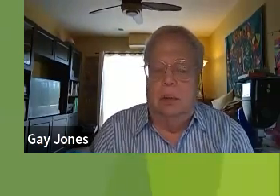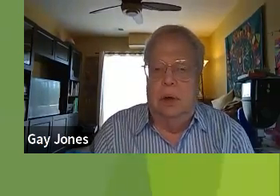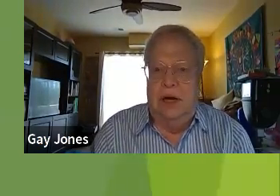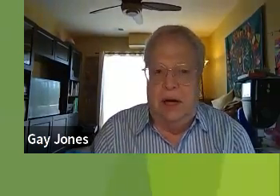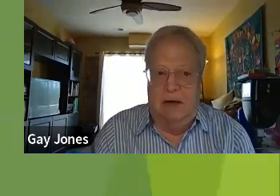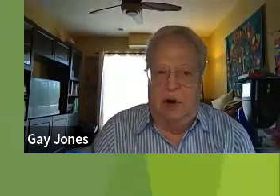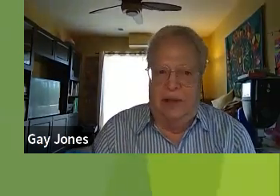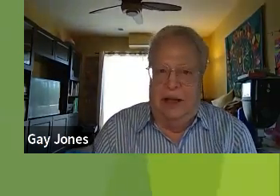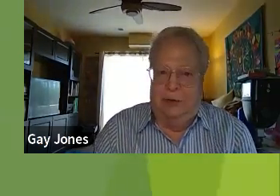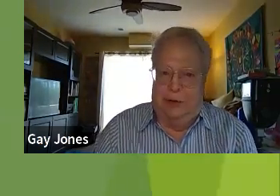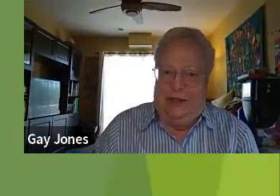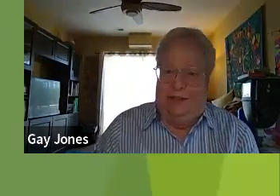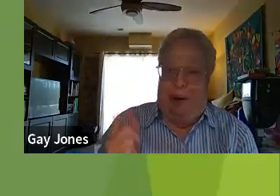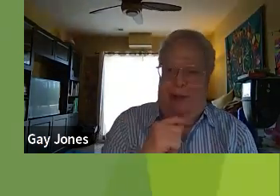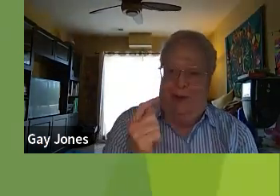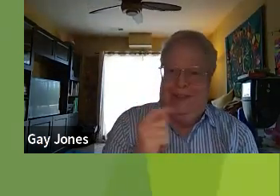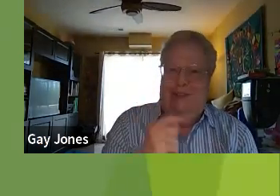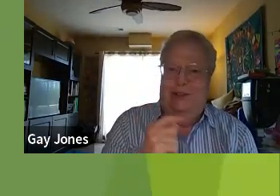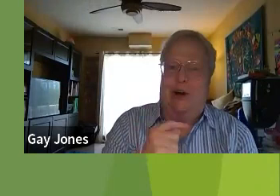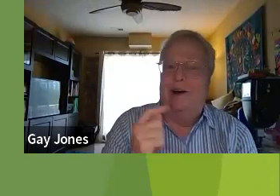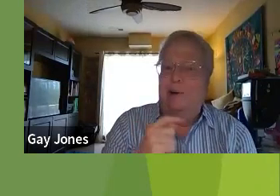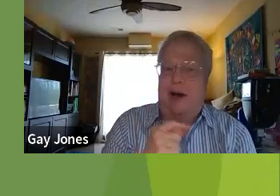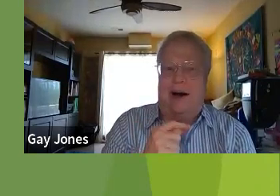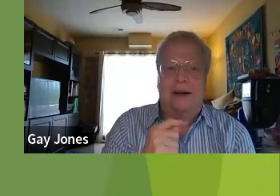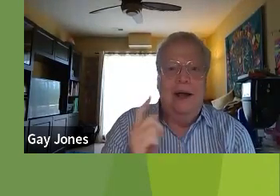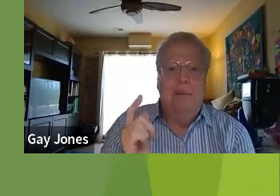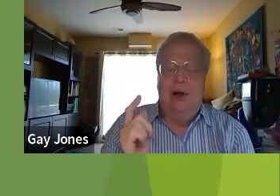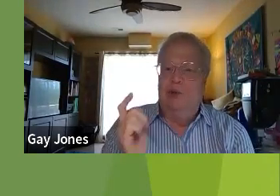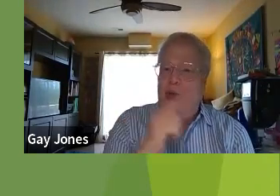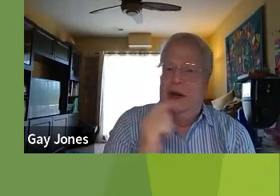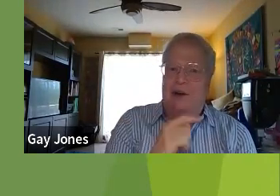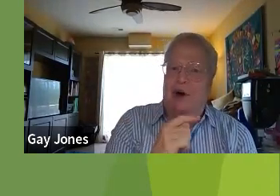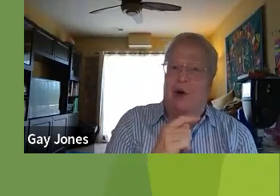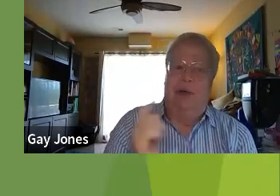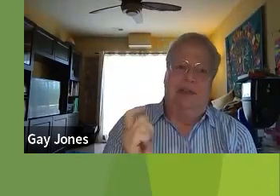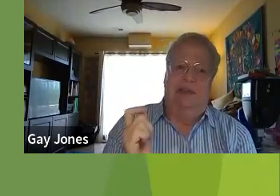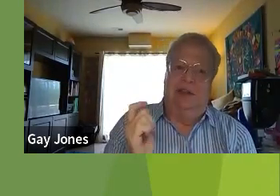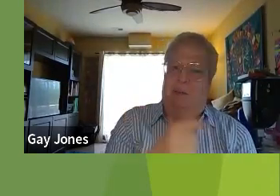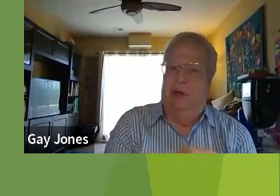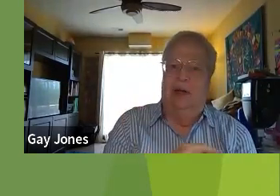all the answers to some of the things you're talking about, but if you want to know what